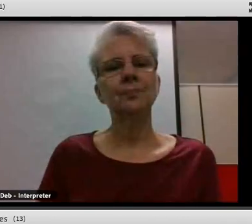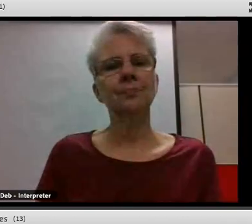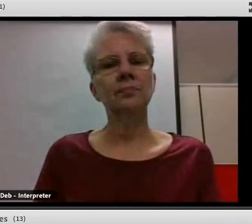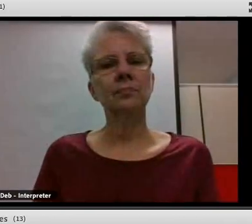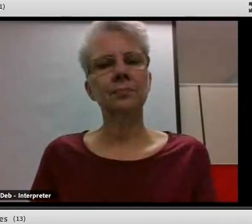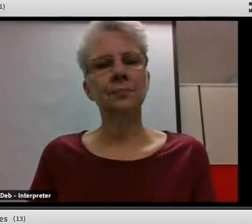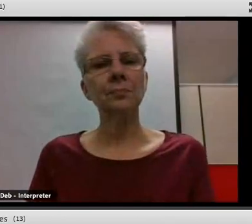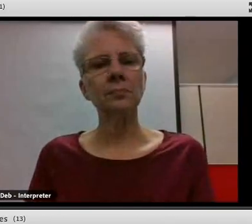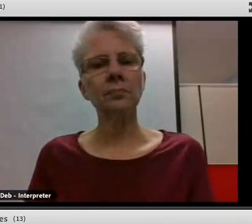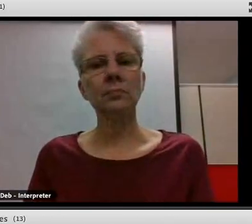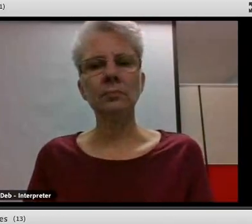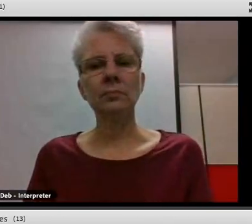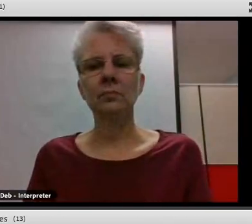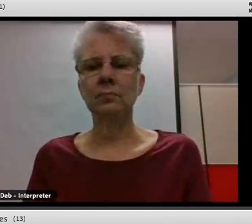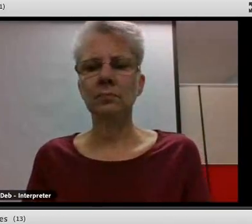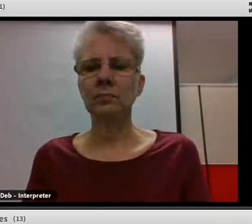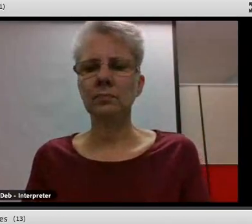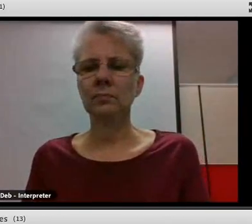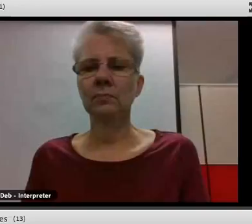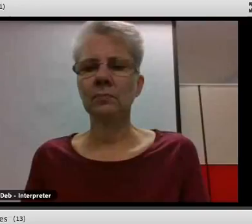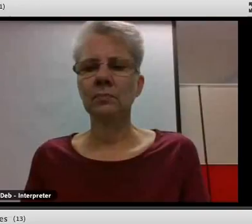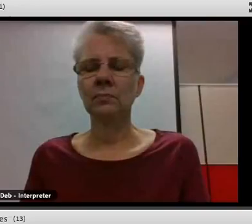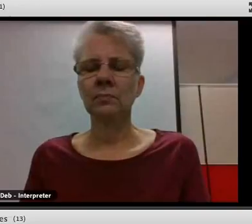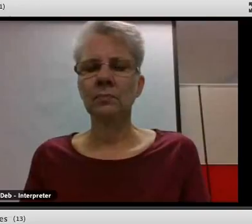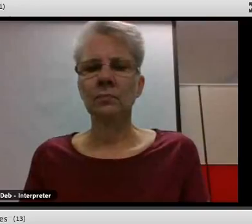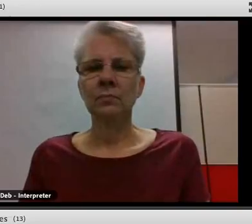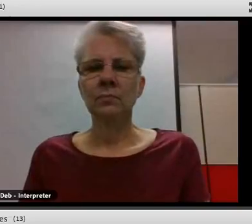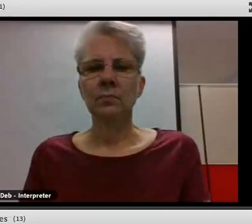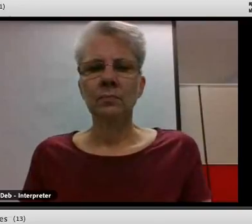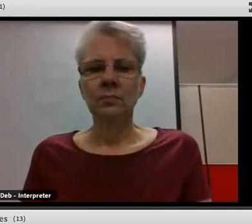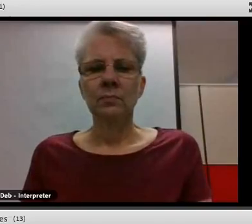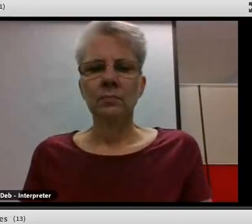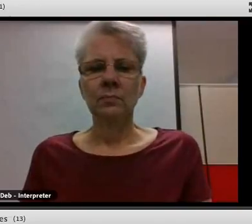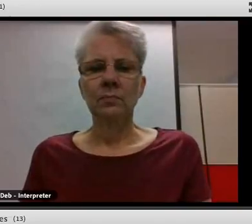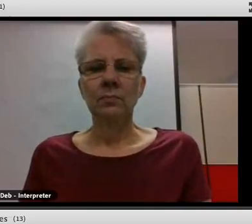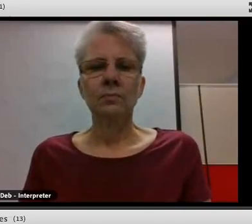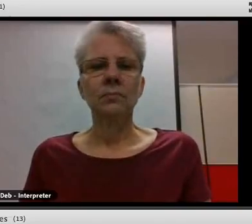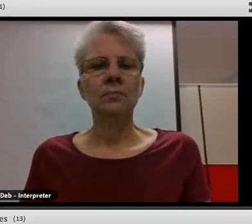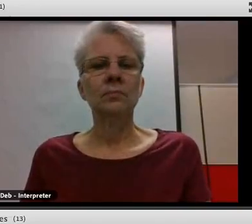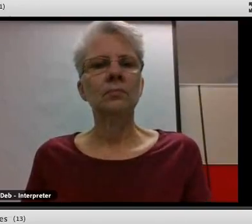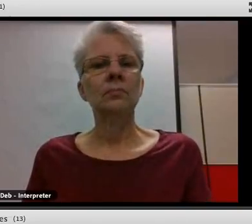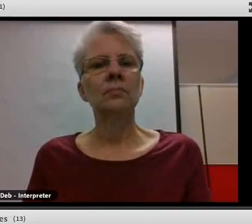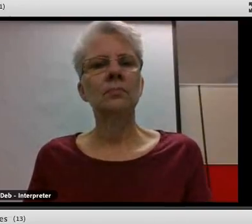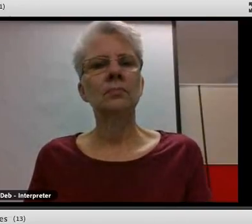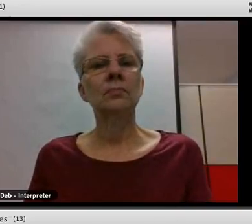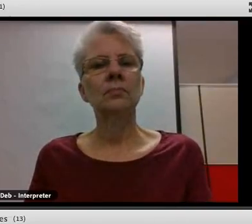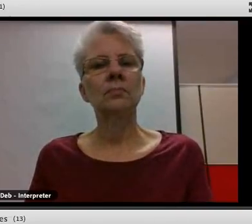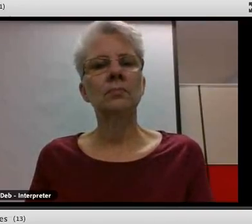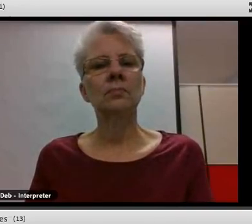We're on Twitter and Facebook. We do tutorials. We do streaming video, outreach programs,